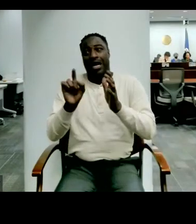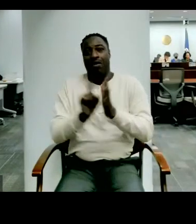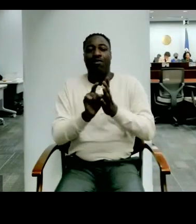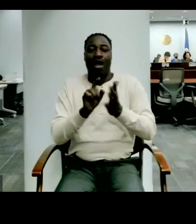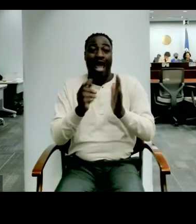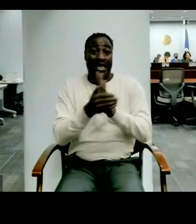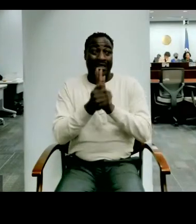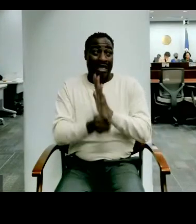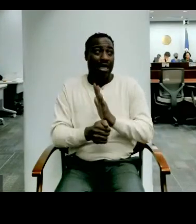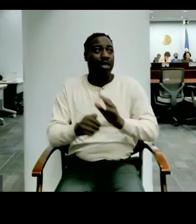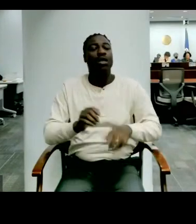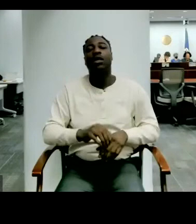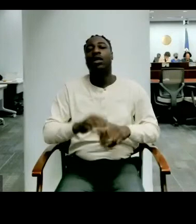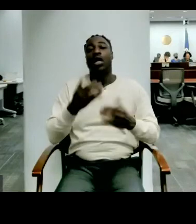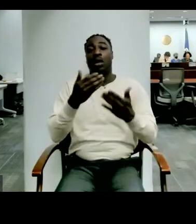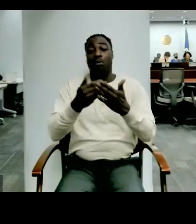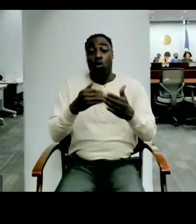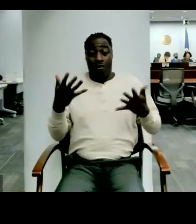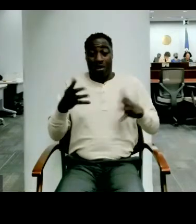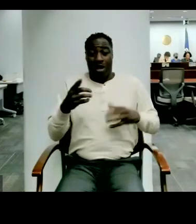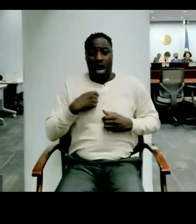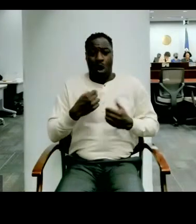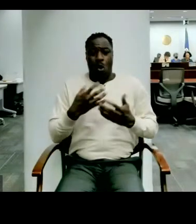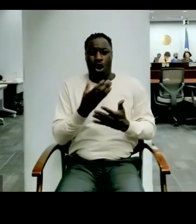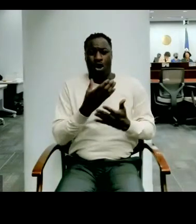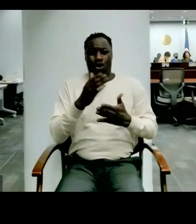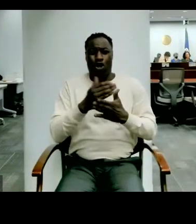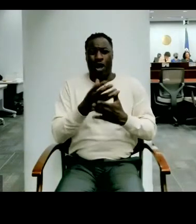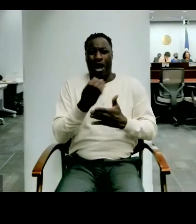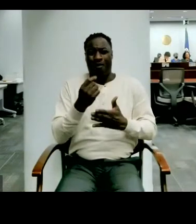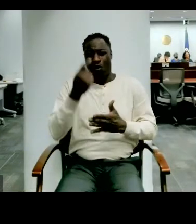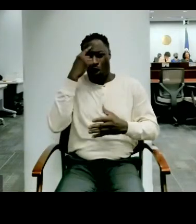Before concluding, I want to share a few thoughts on the national academy of